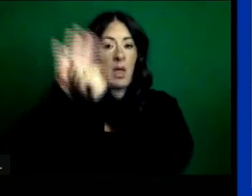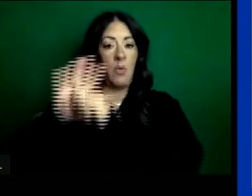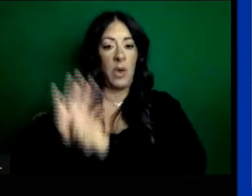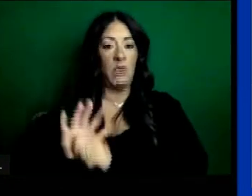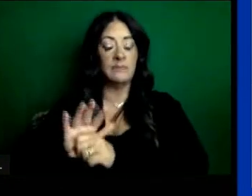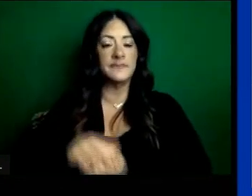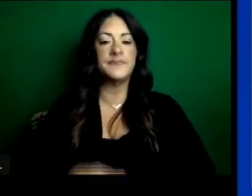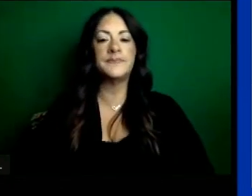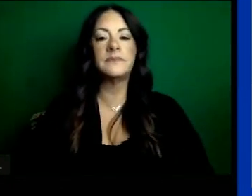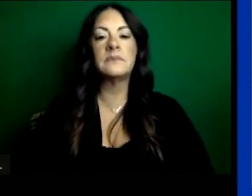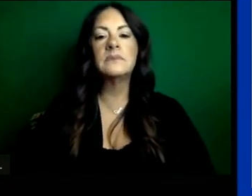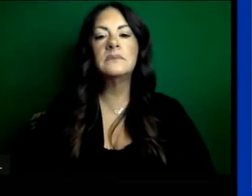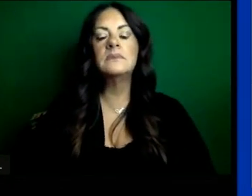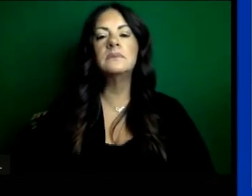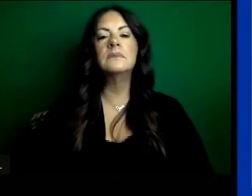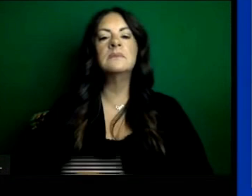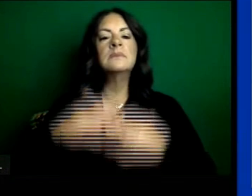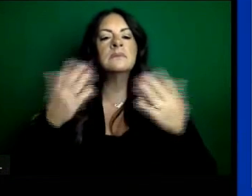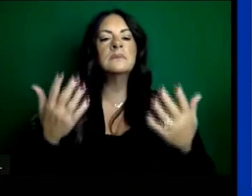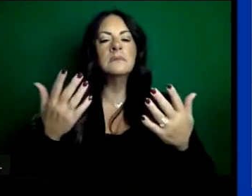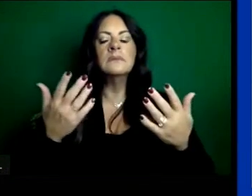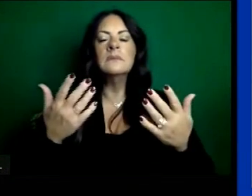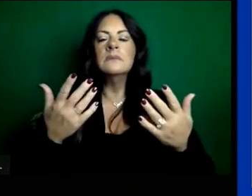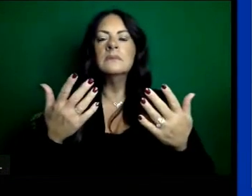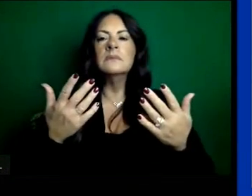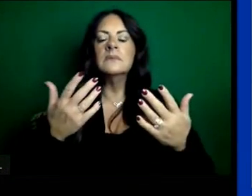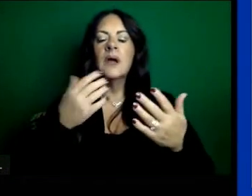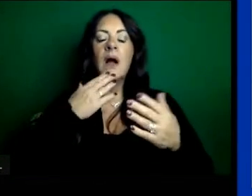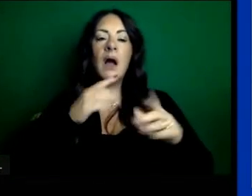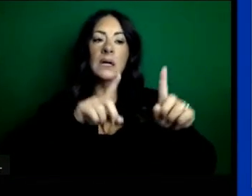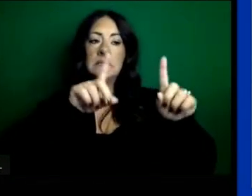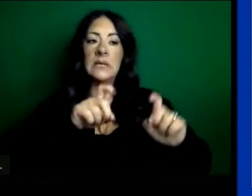WOULD BE WITH OUR ICU CAPACITY. AGAIN, WE BUILT THIS AROUND ICU